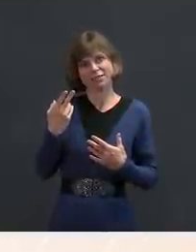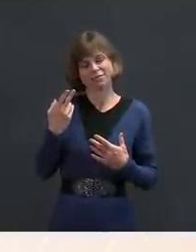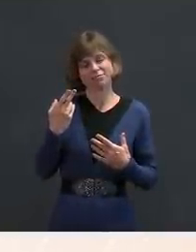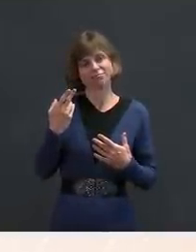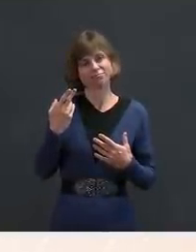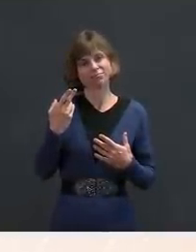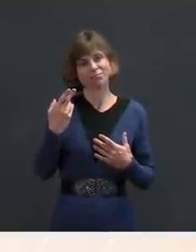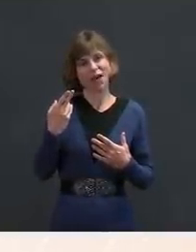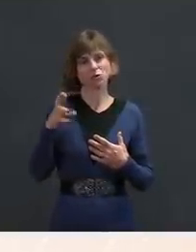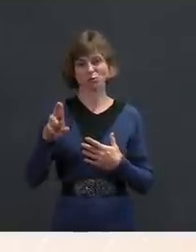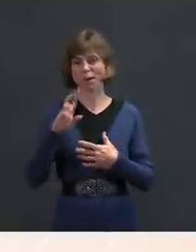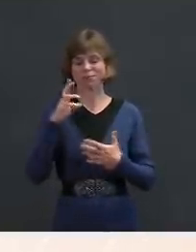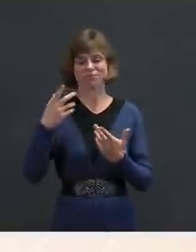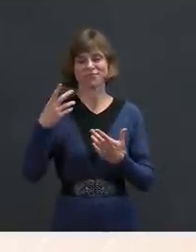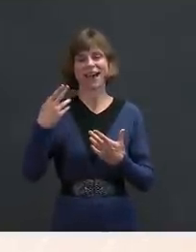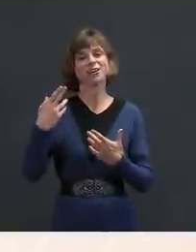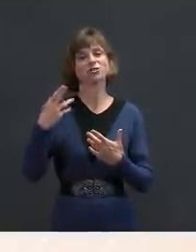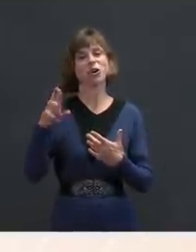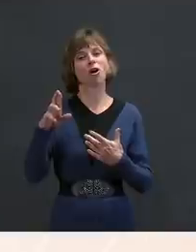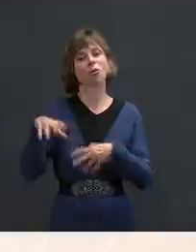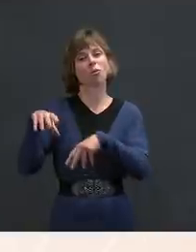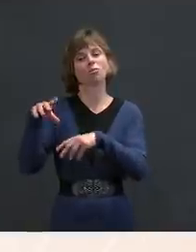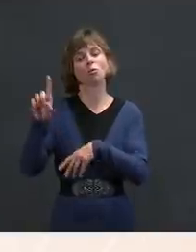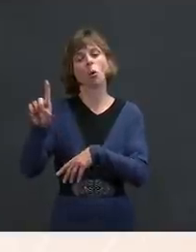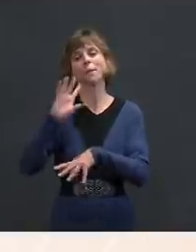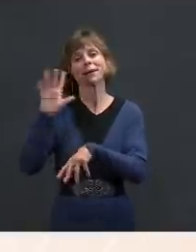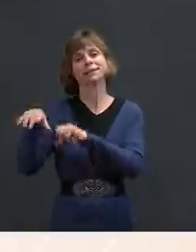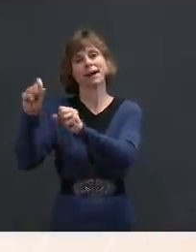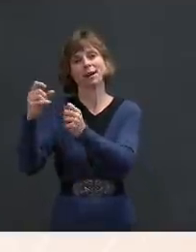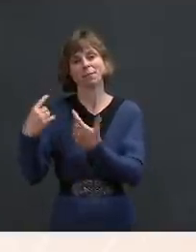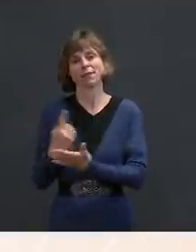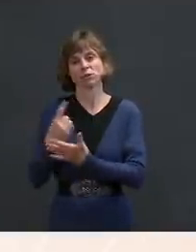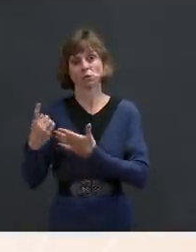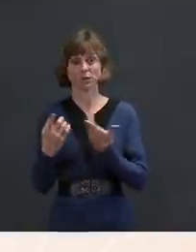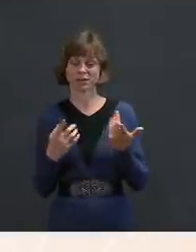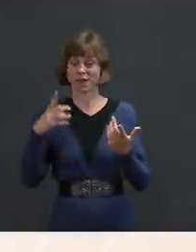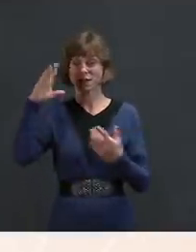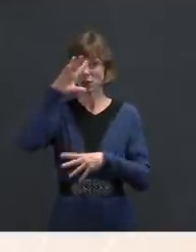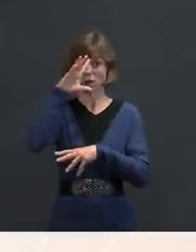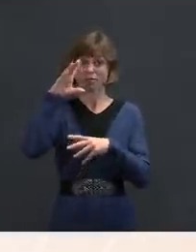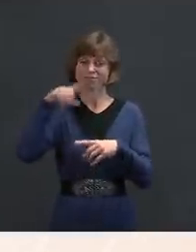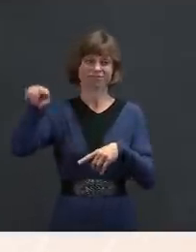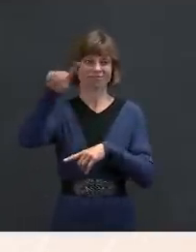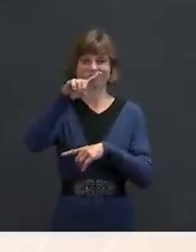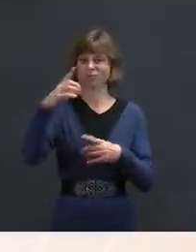We're not going to get ahead of the process. The President's view on the filibuster is well known. He's -- has not changed that point of view,